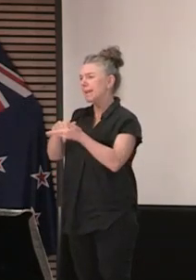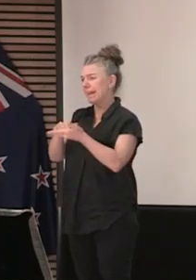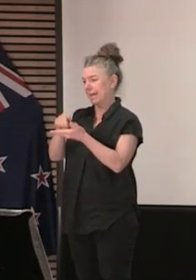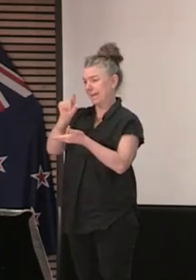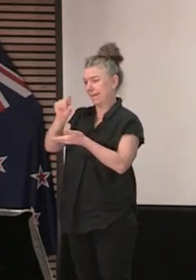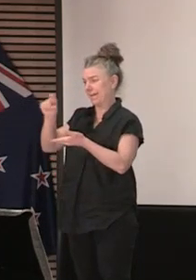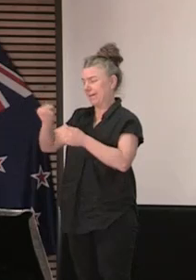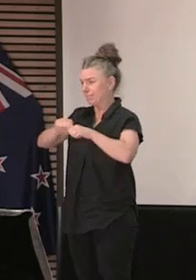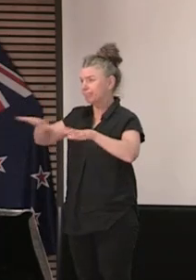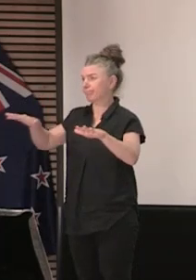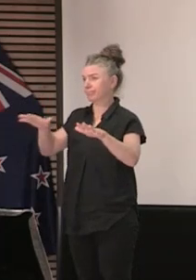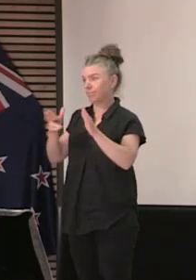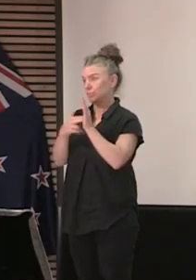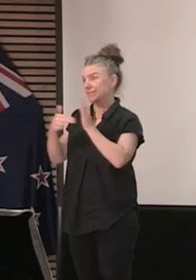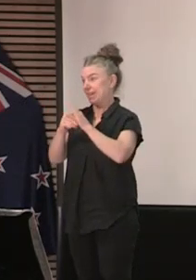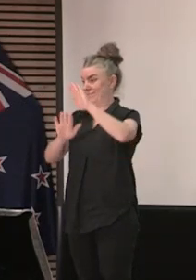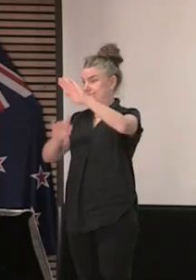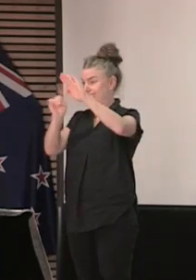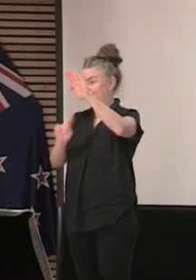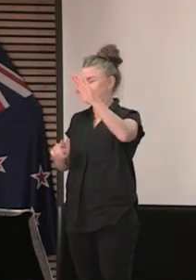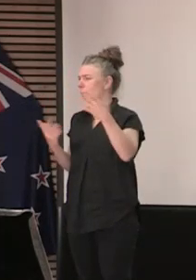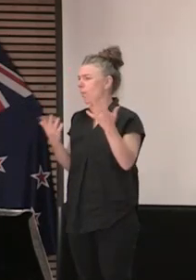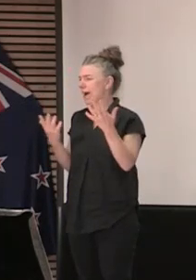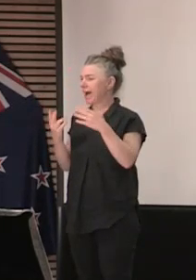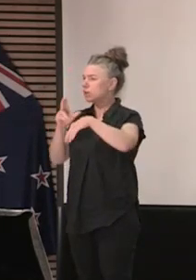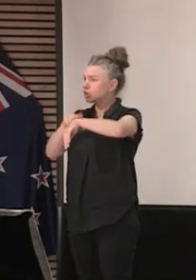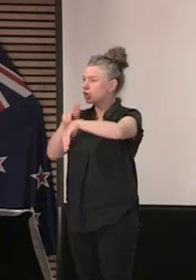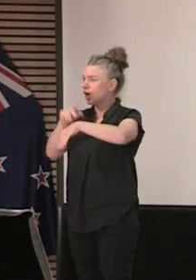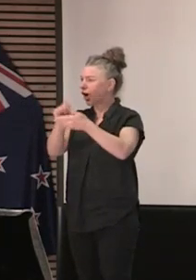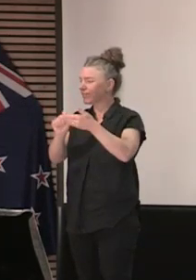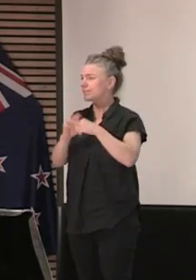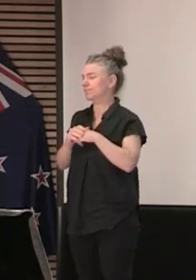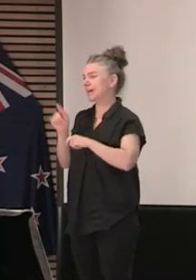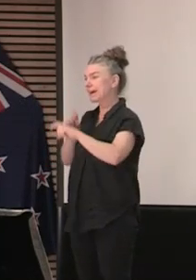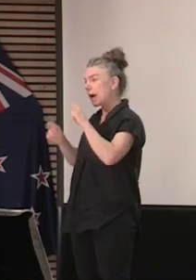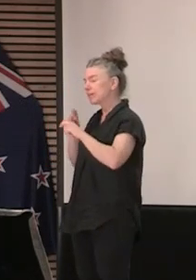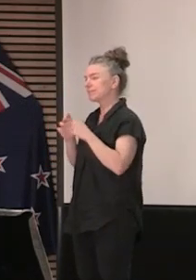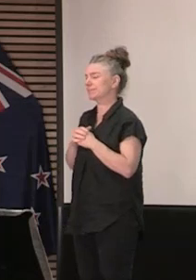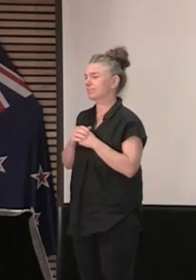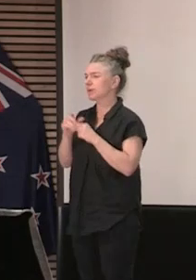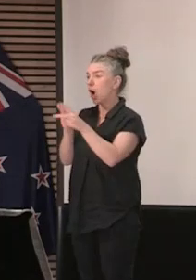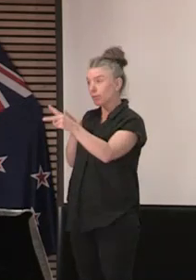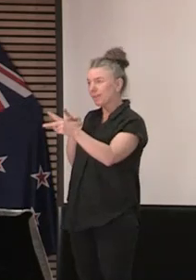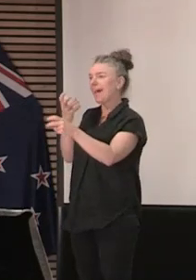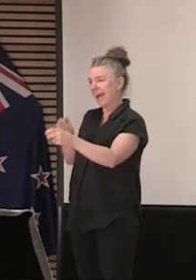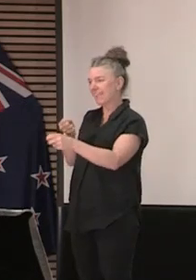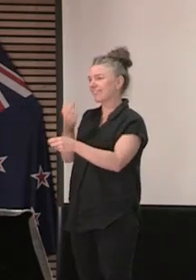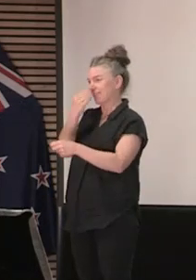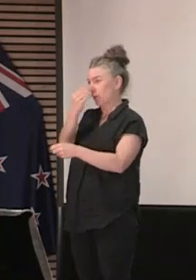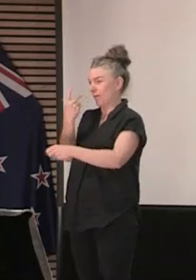. the Motu. They are in general. practices, pharmacies and in. . district health boards. There. are good supplies in every. . region.